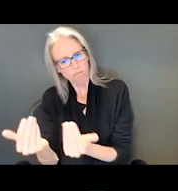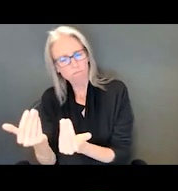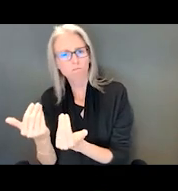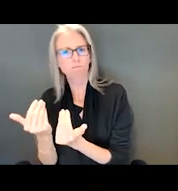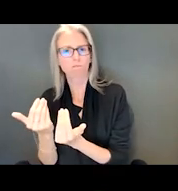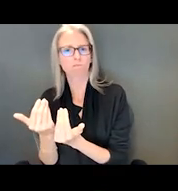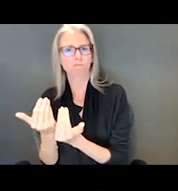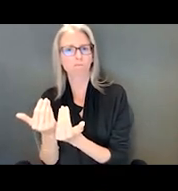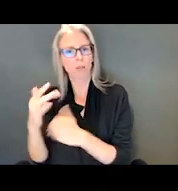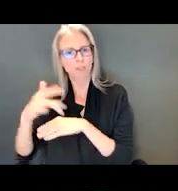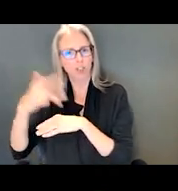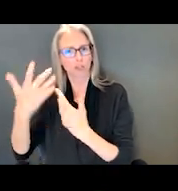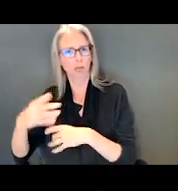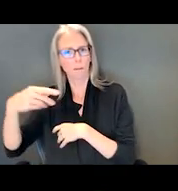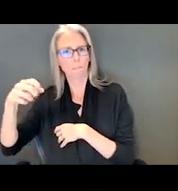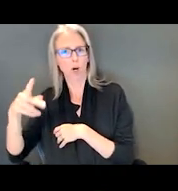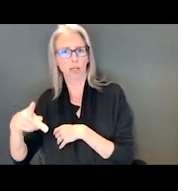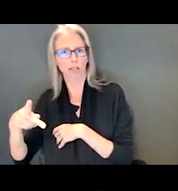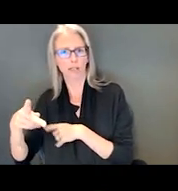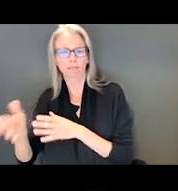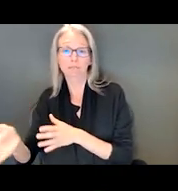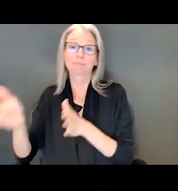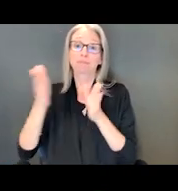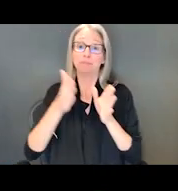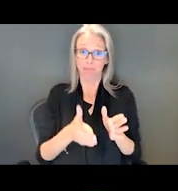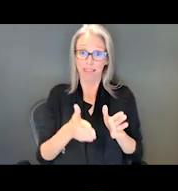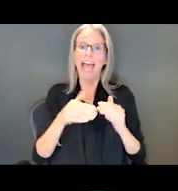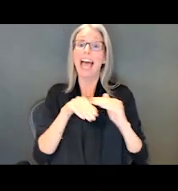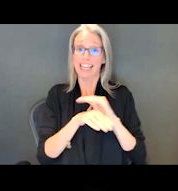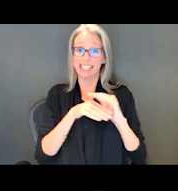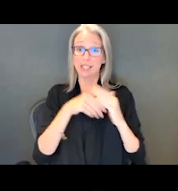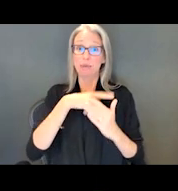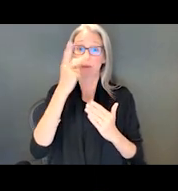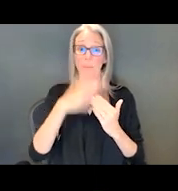Programming include disabilities and i have not seen the disability programming include